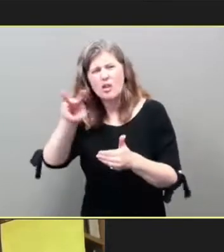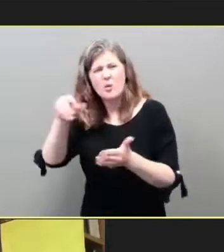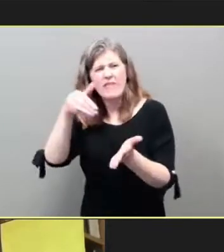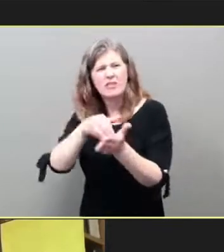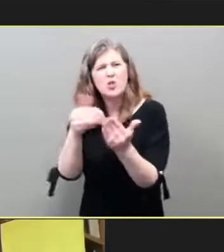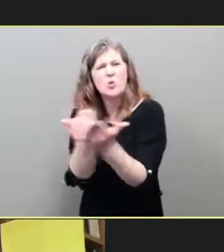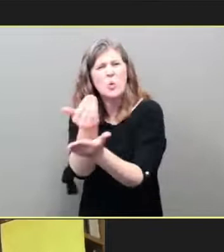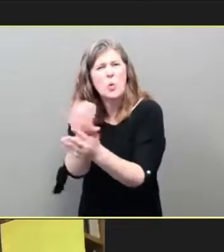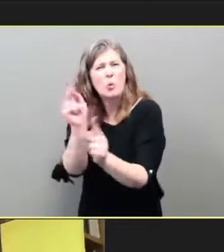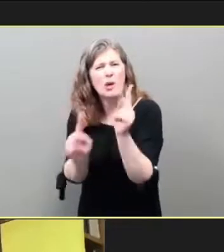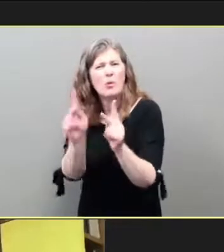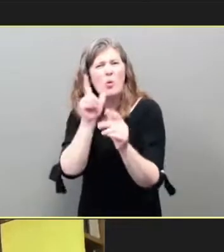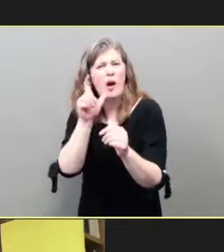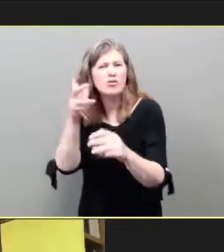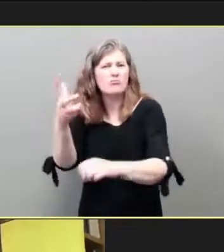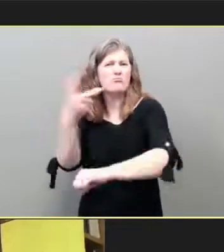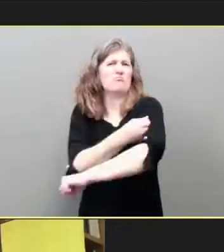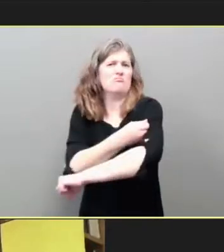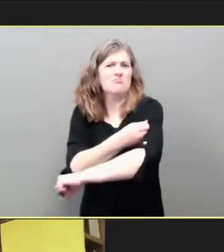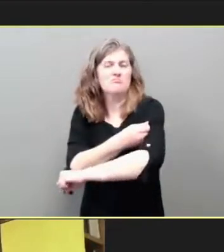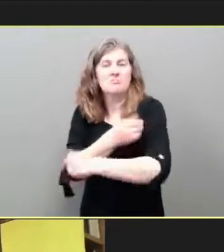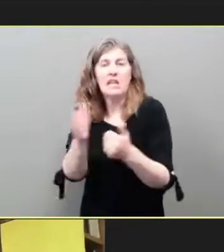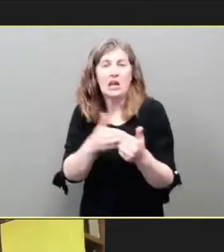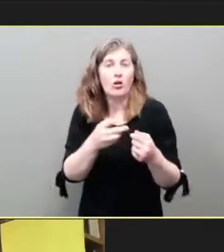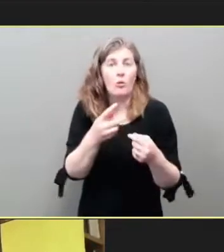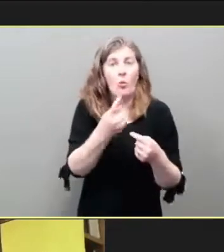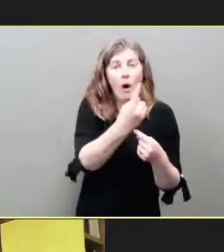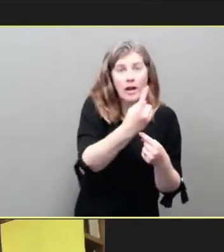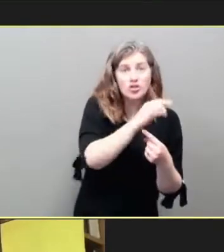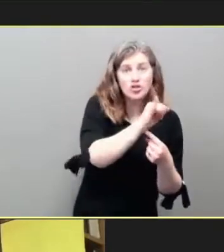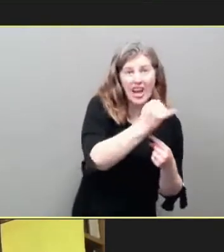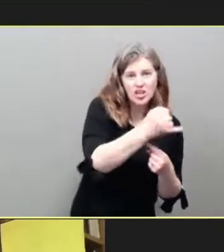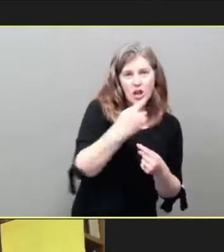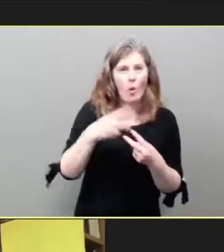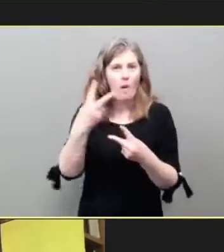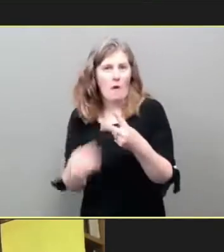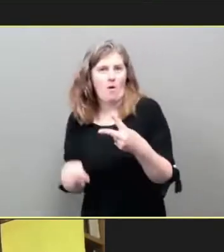get one J and J. R two new doses. So I think it's eminently doable as long as